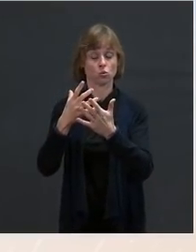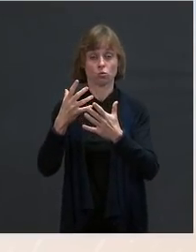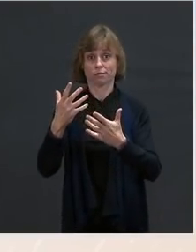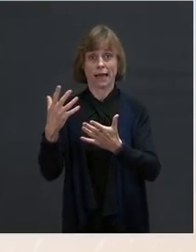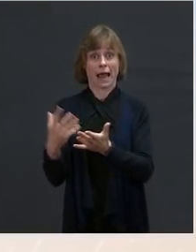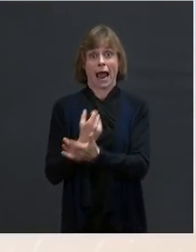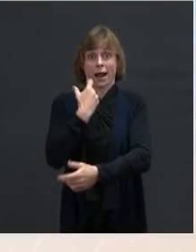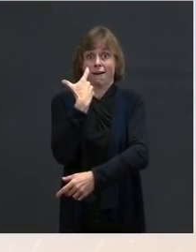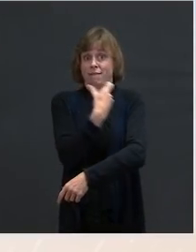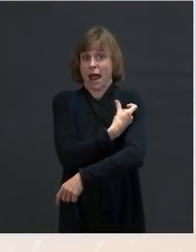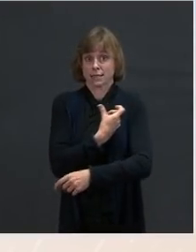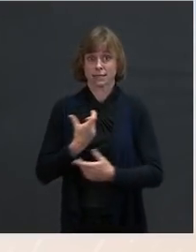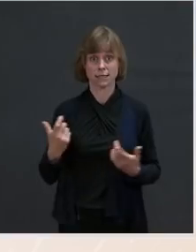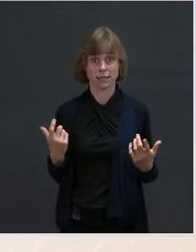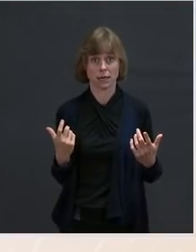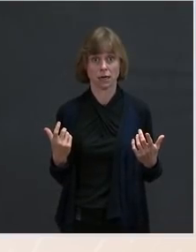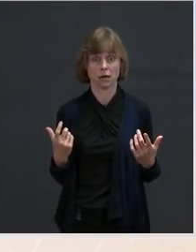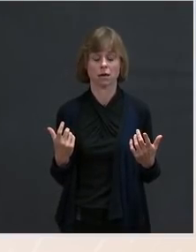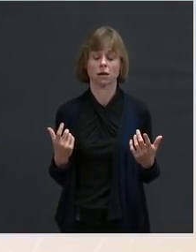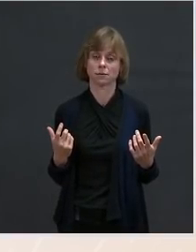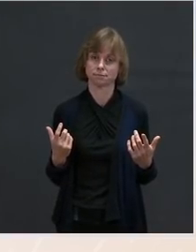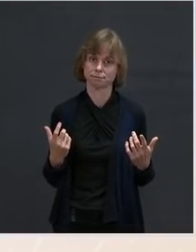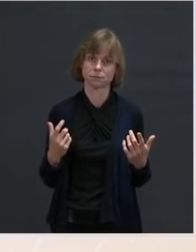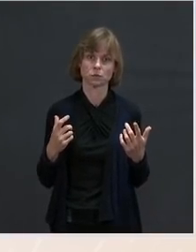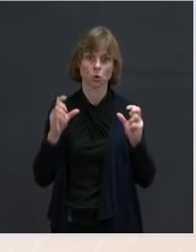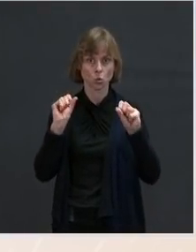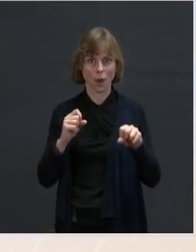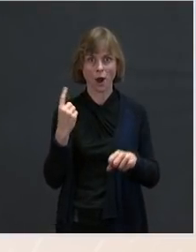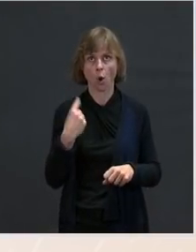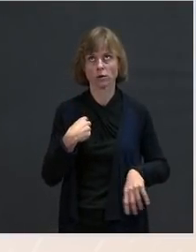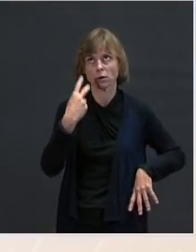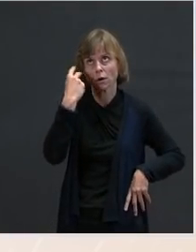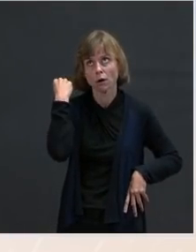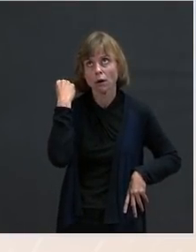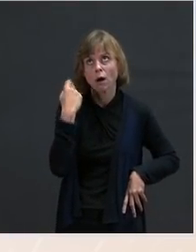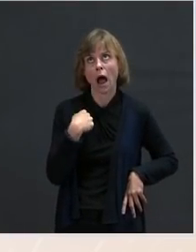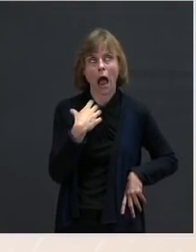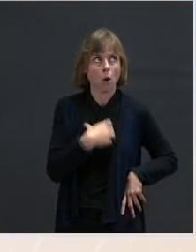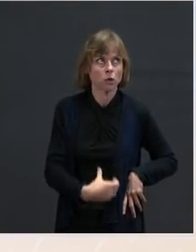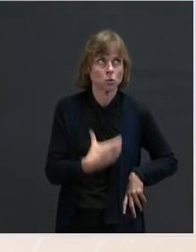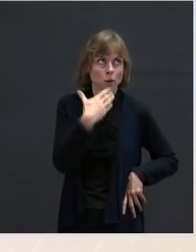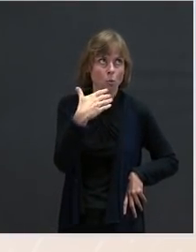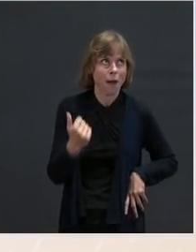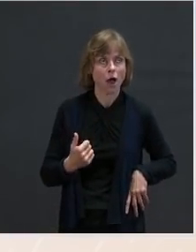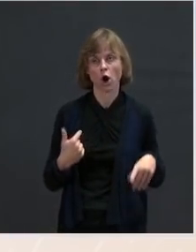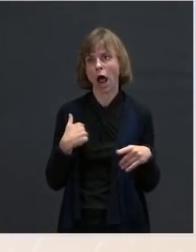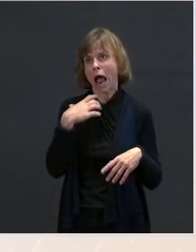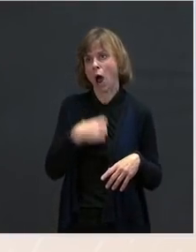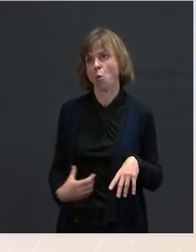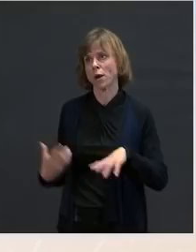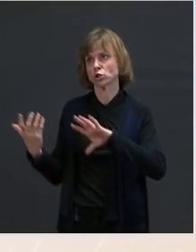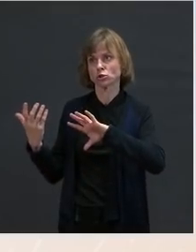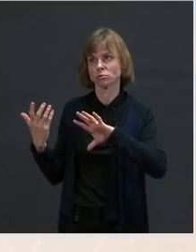And, you know, you can always look back and say, "We wish we would've done this better. We wish the storm wouldn't have come."